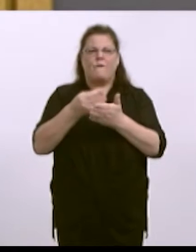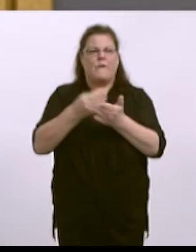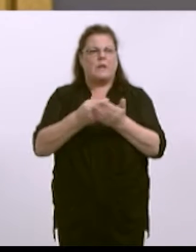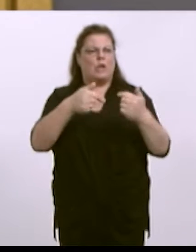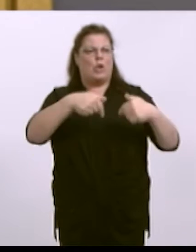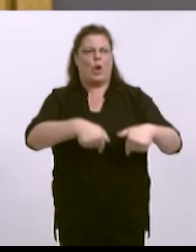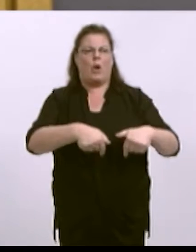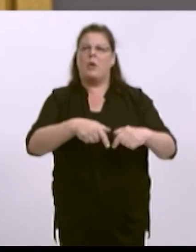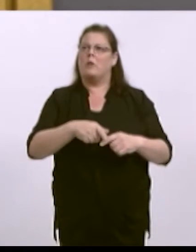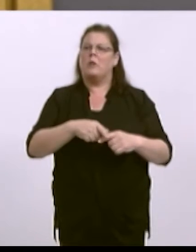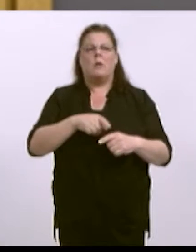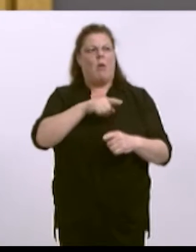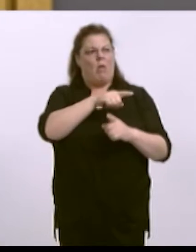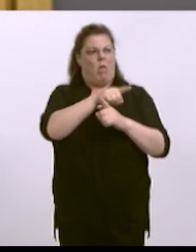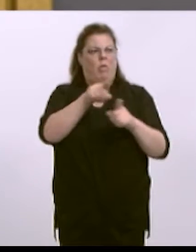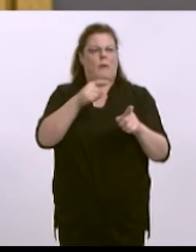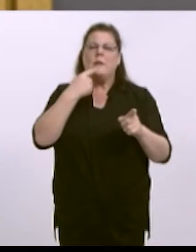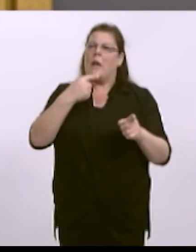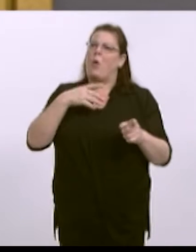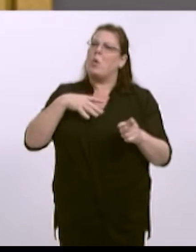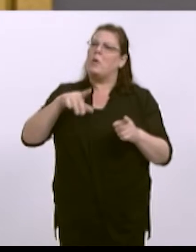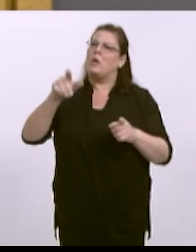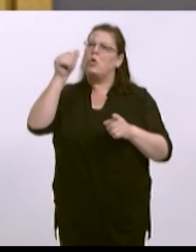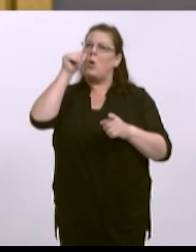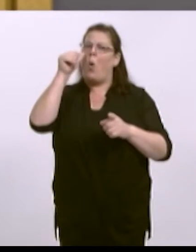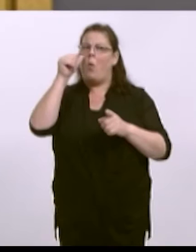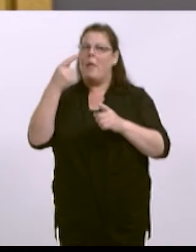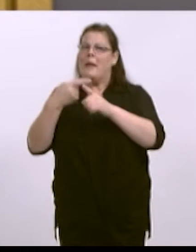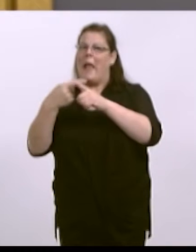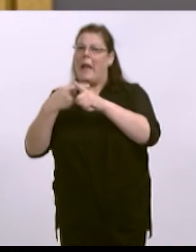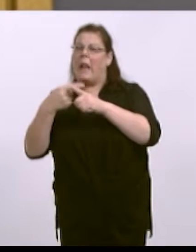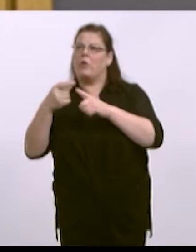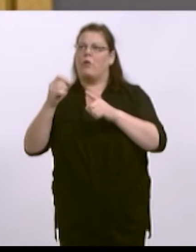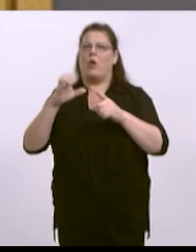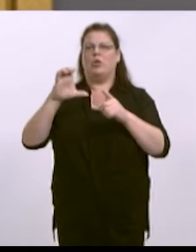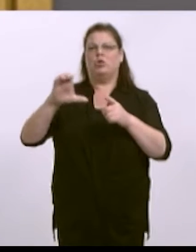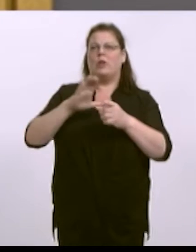needs to be aware of the increased resources close to our border, such as Chester, Cheshire,